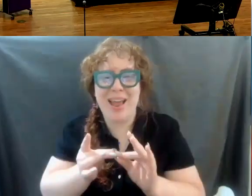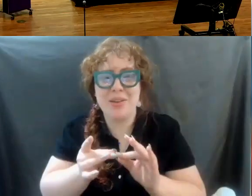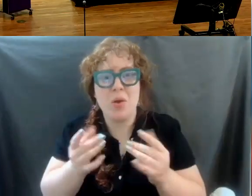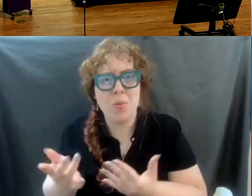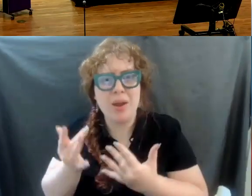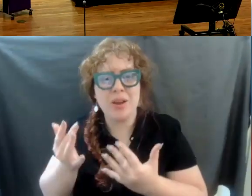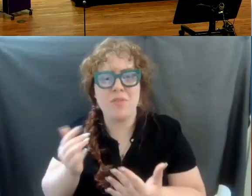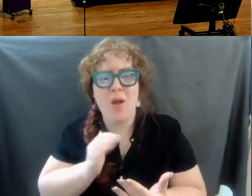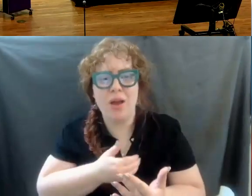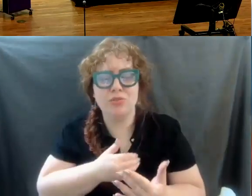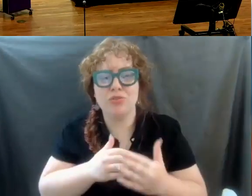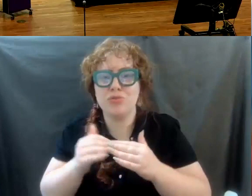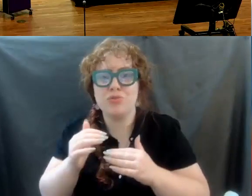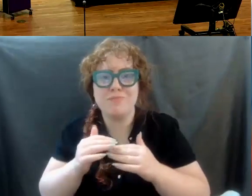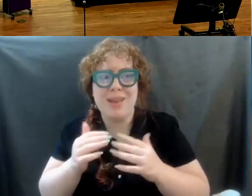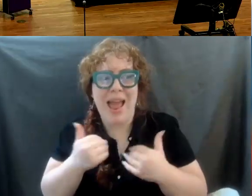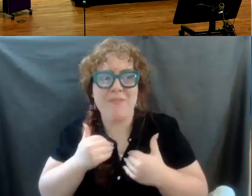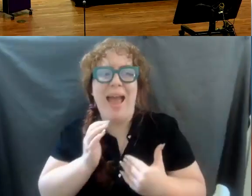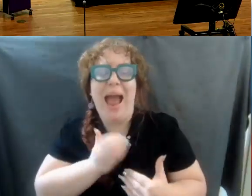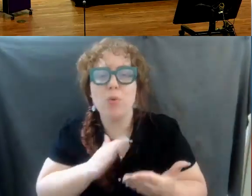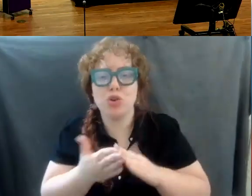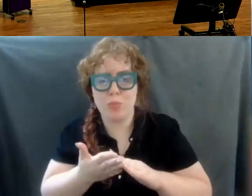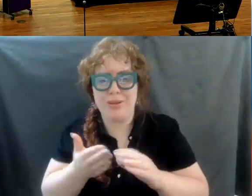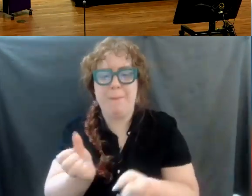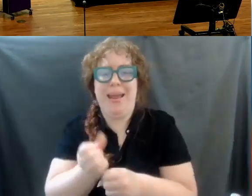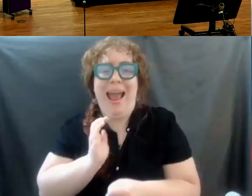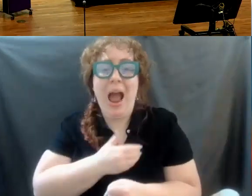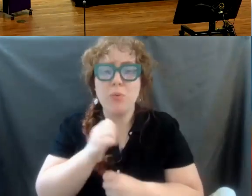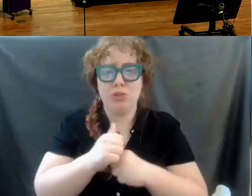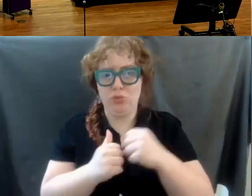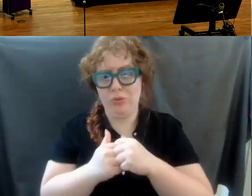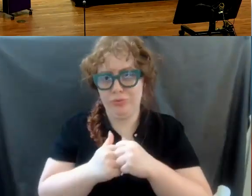community level infrastructure where we can provide our own needs so that we don't have